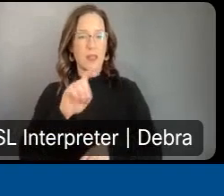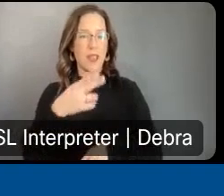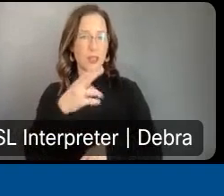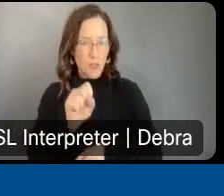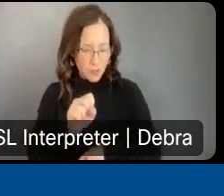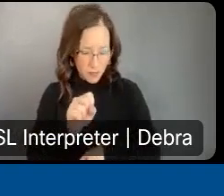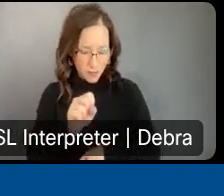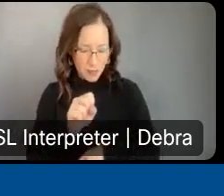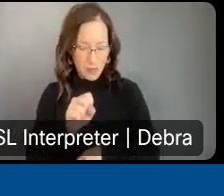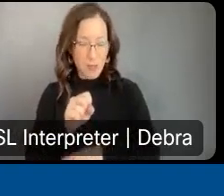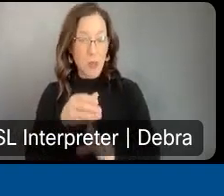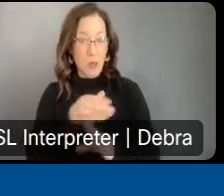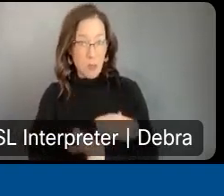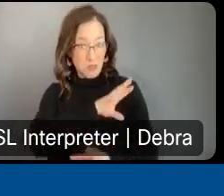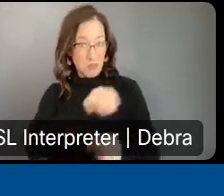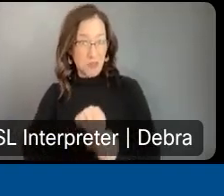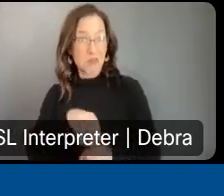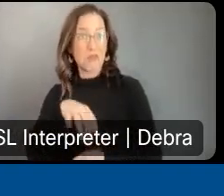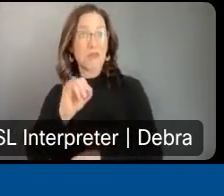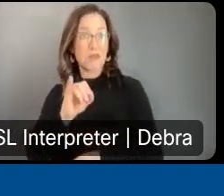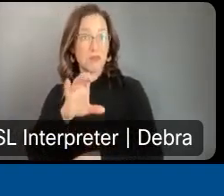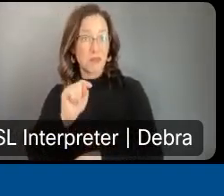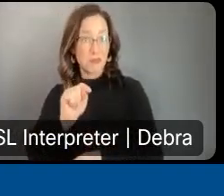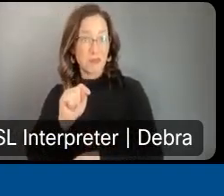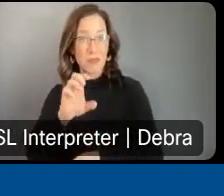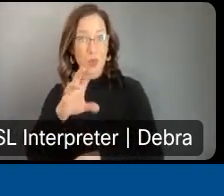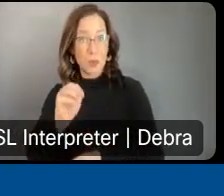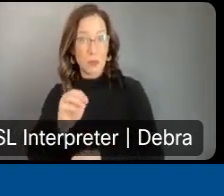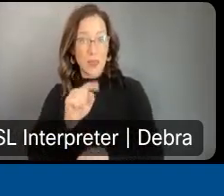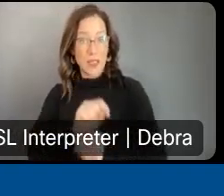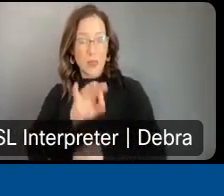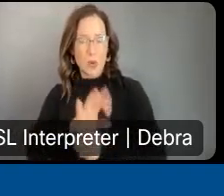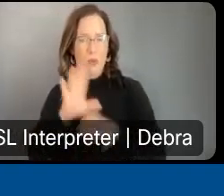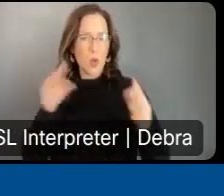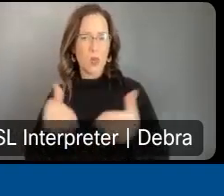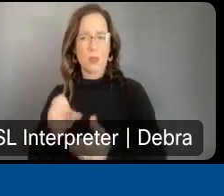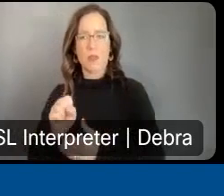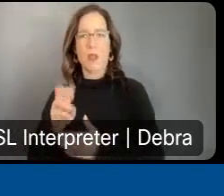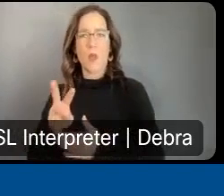I was involved in the ICT SCRM Task Force with the focus on software assurance.